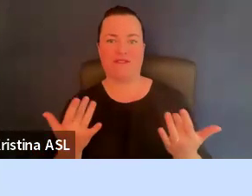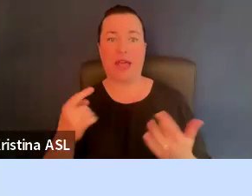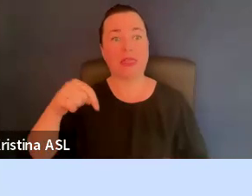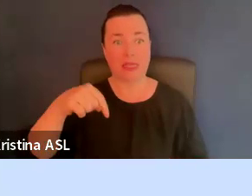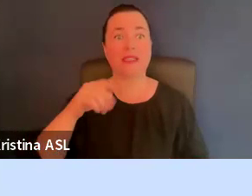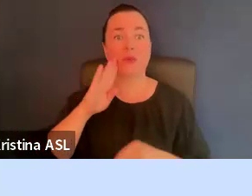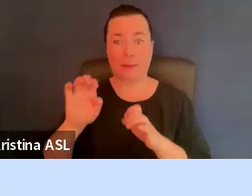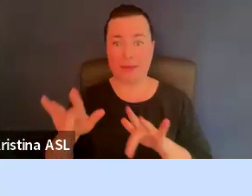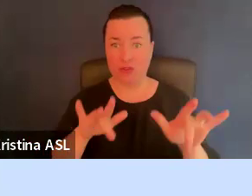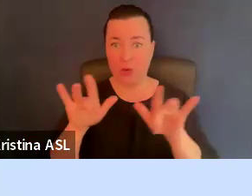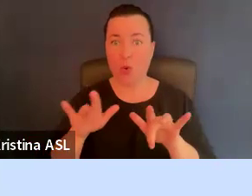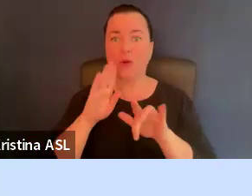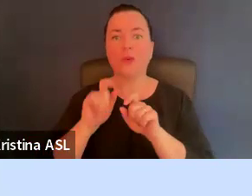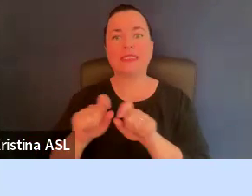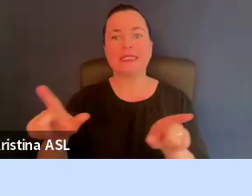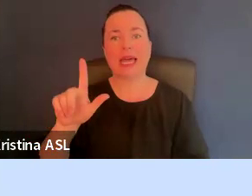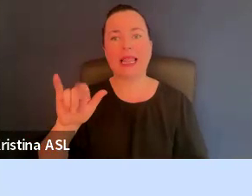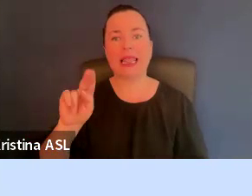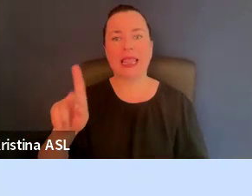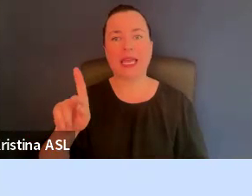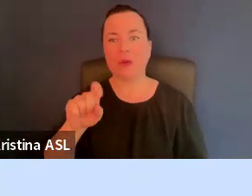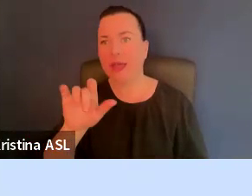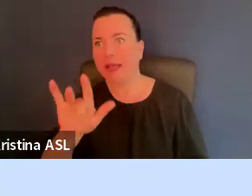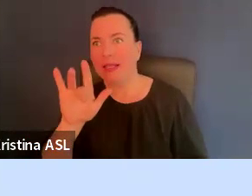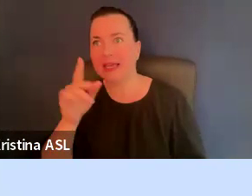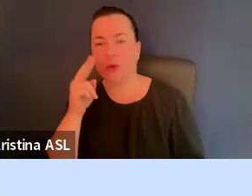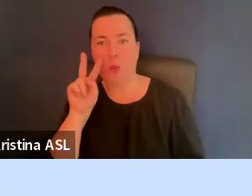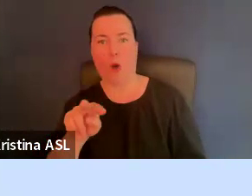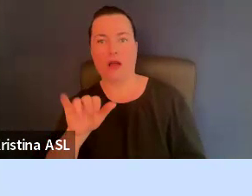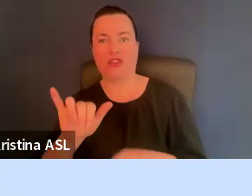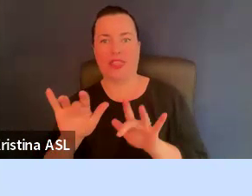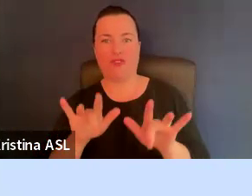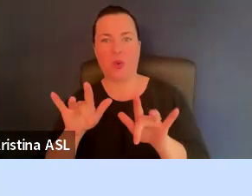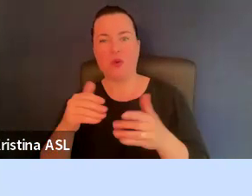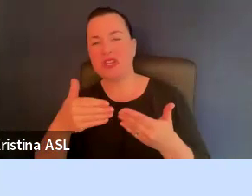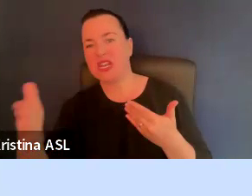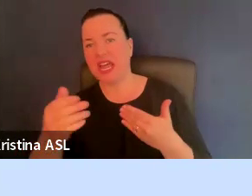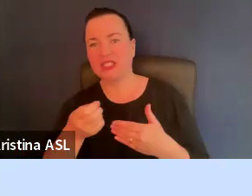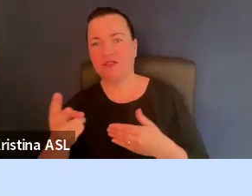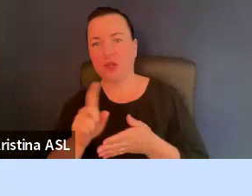to the recording in the next couple of weeks. So although we will be using the chat